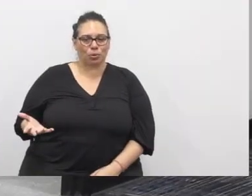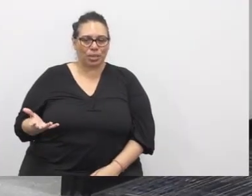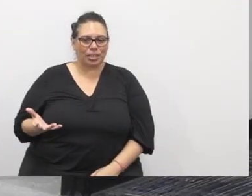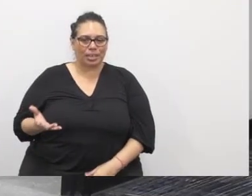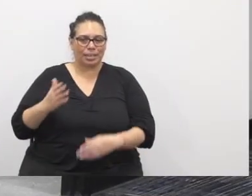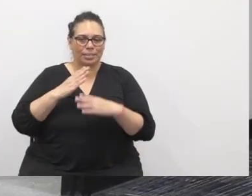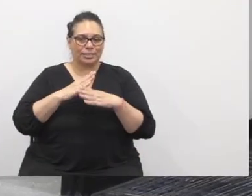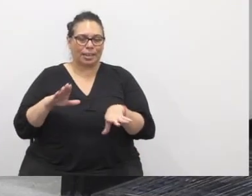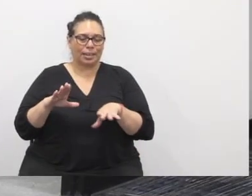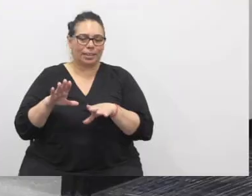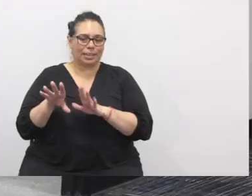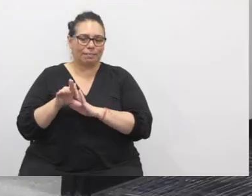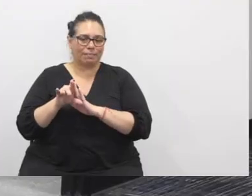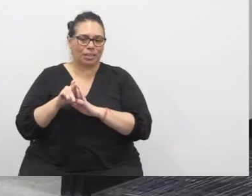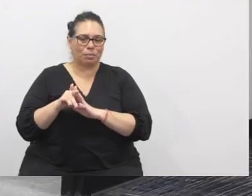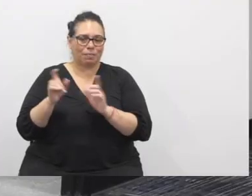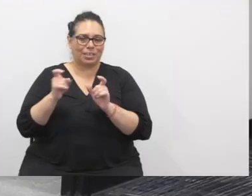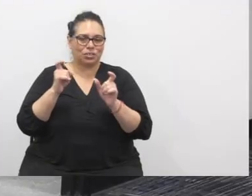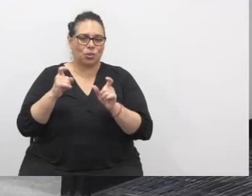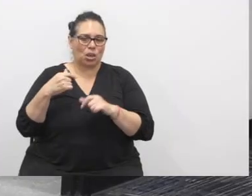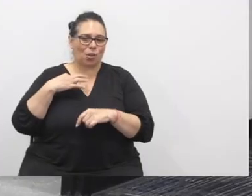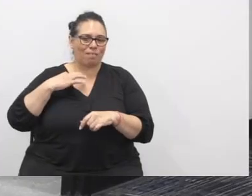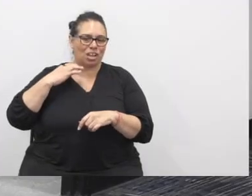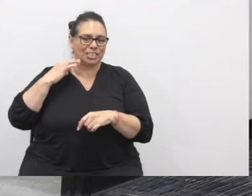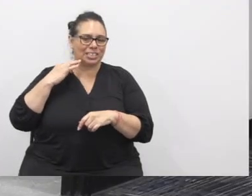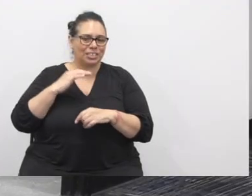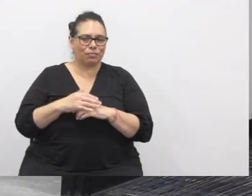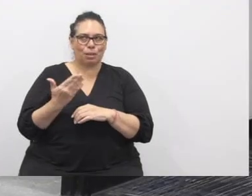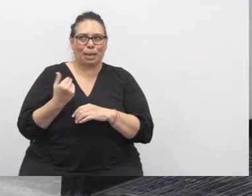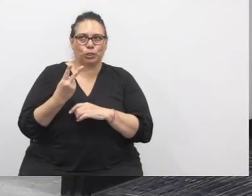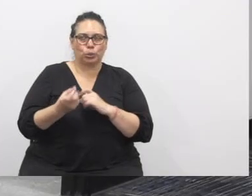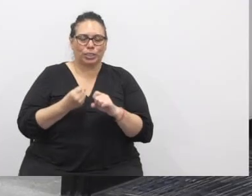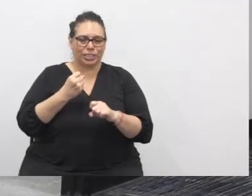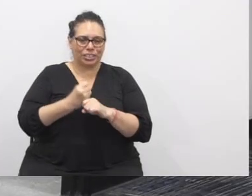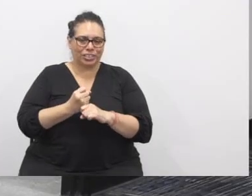where I volunteered every year for the past two years. It's super fun to do. And then you get to meet